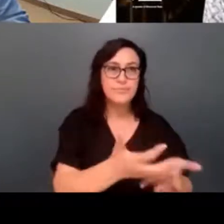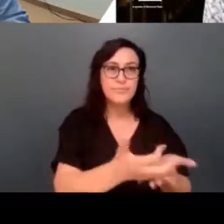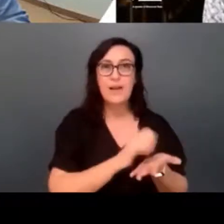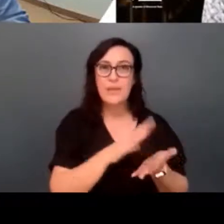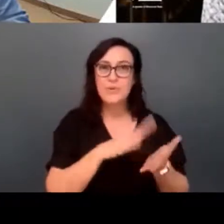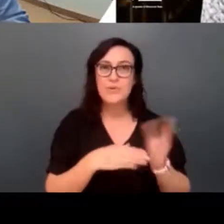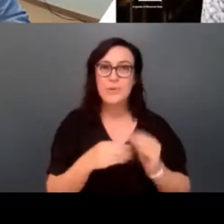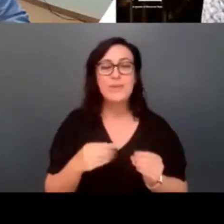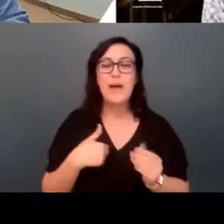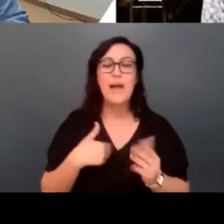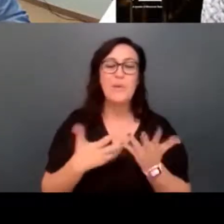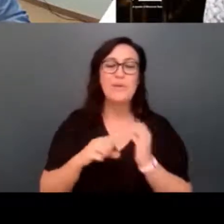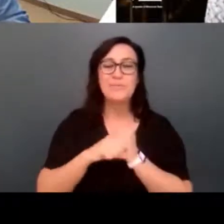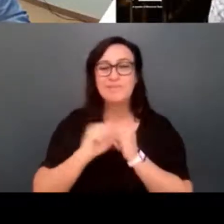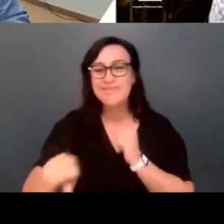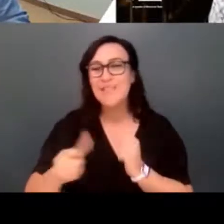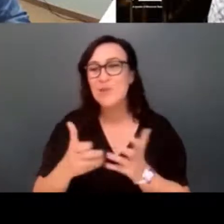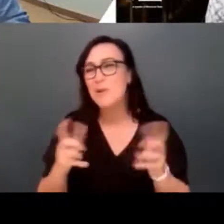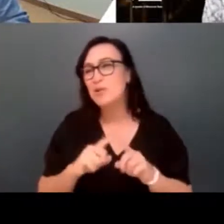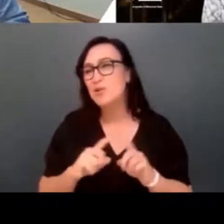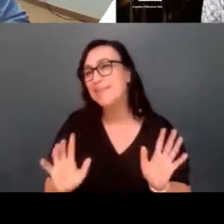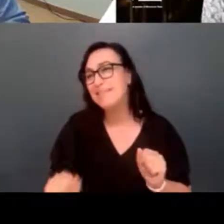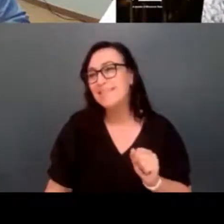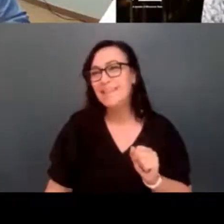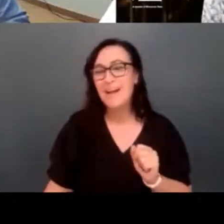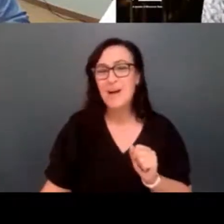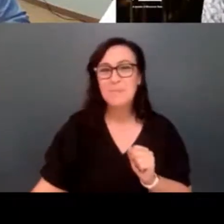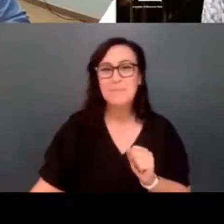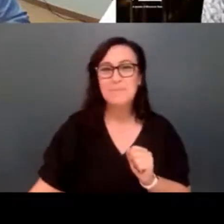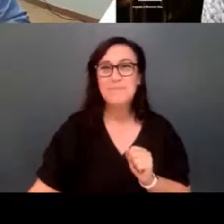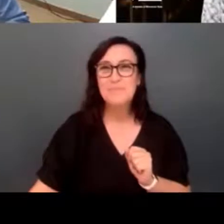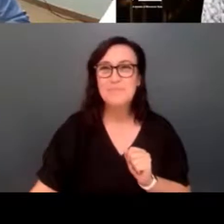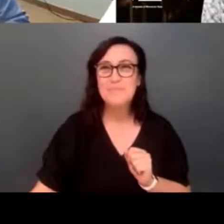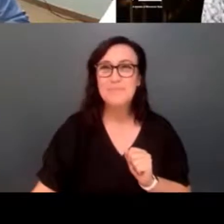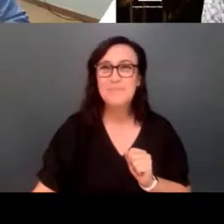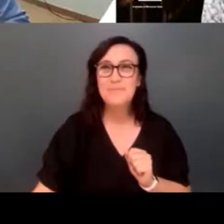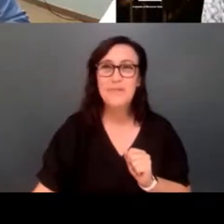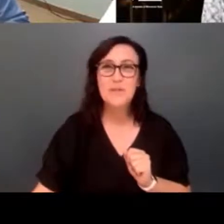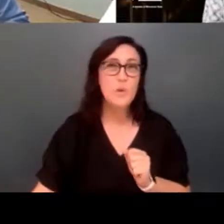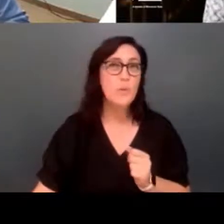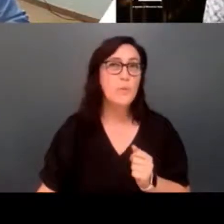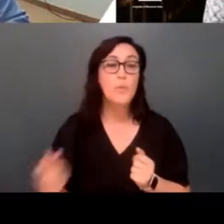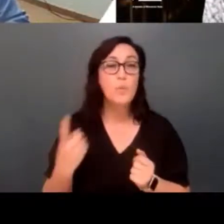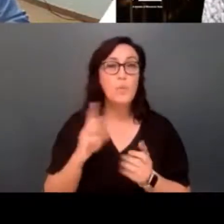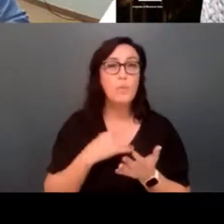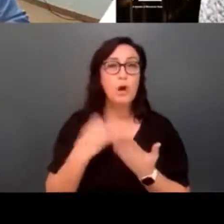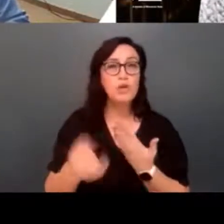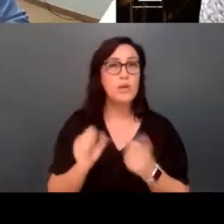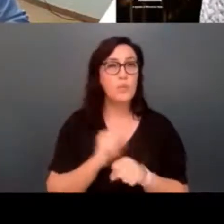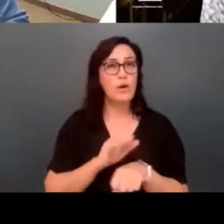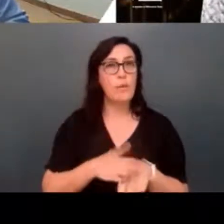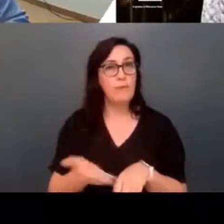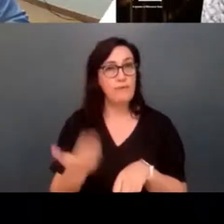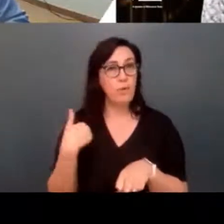I probably will, but I'll try not to. A project that we were working on pre-COVID was working with